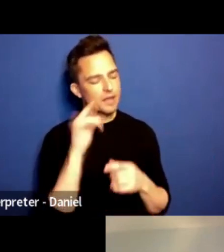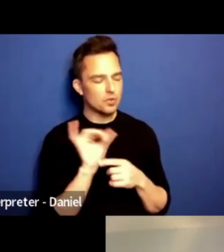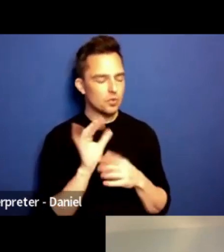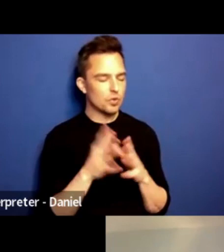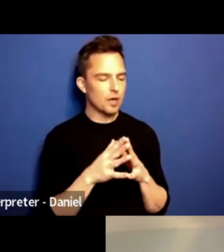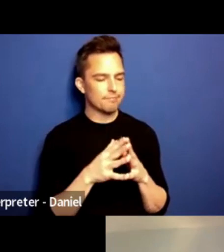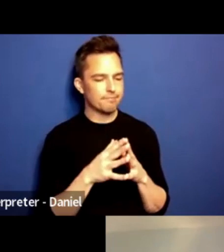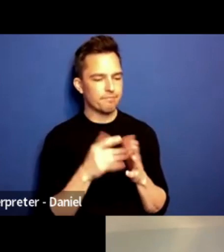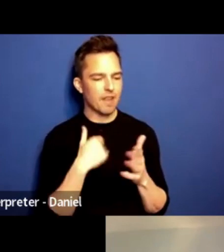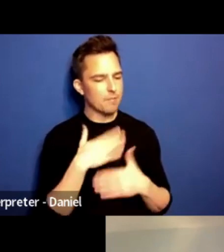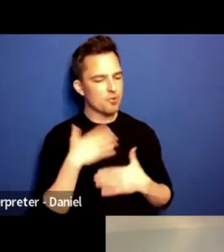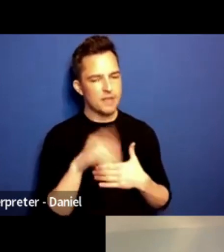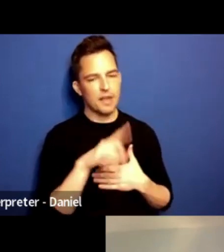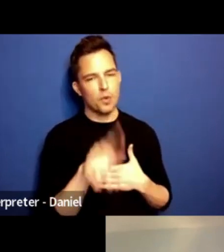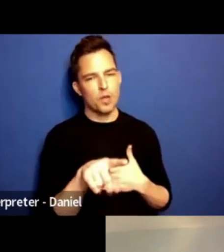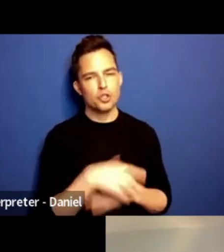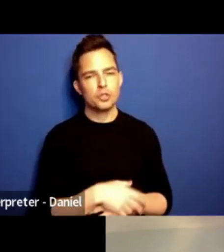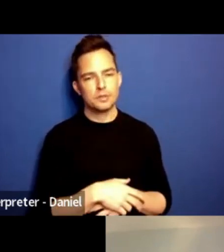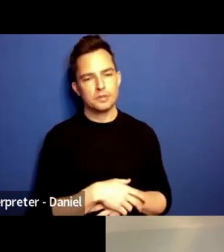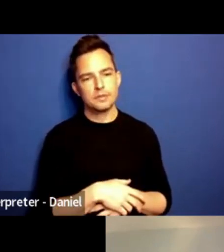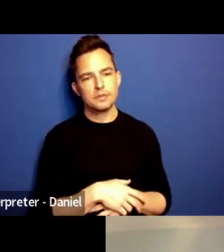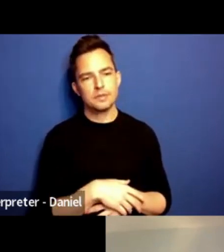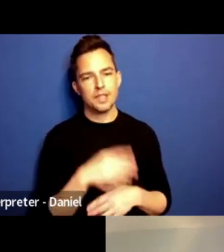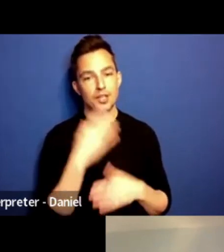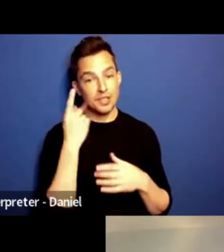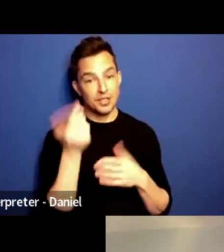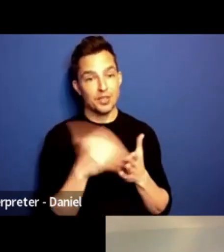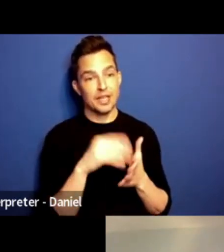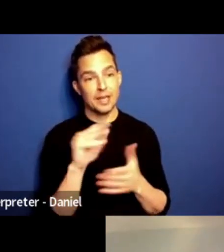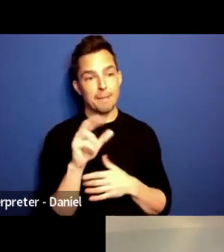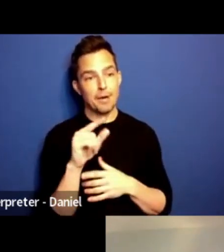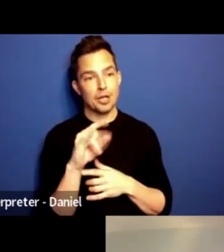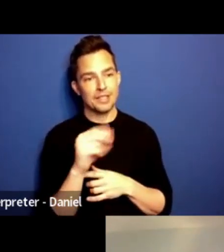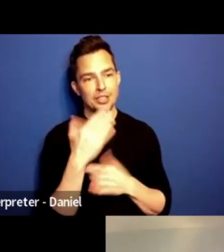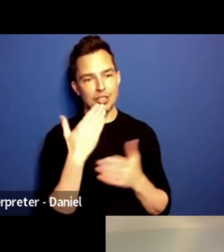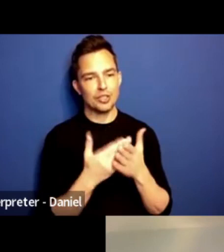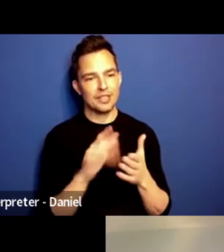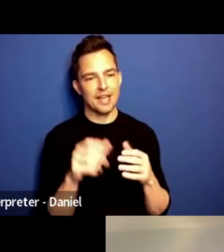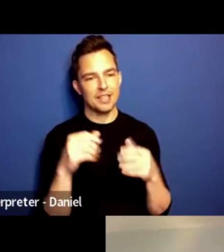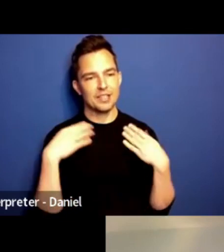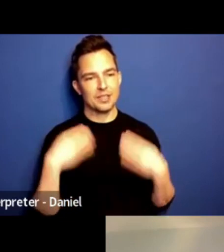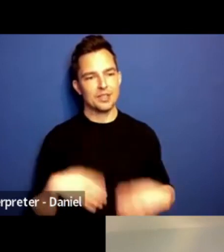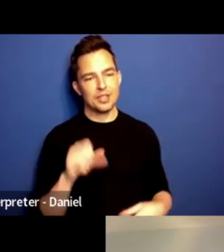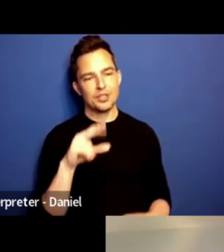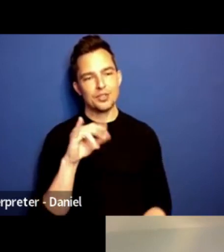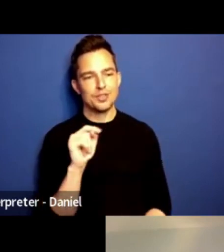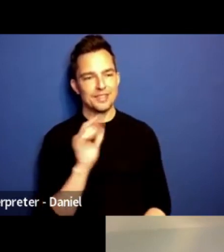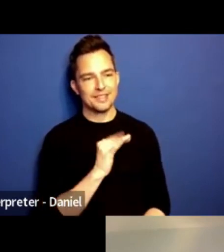appreciate that question. Good to see you again, Martin, you look good in a suit. But I think